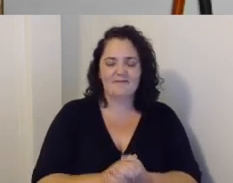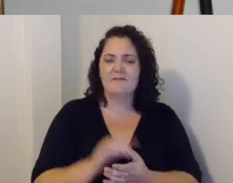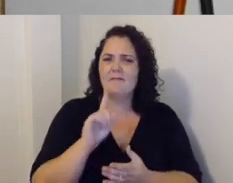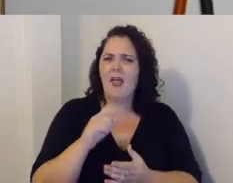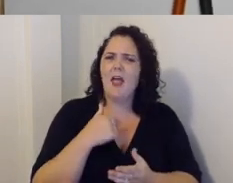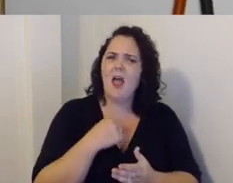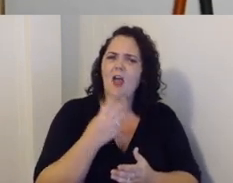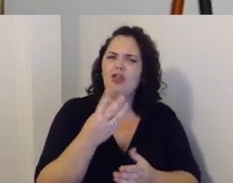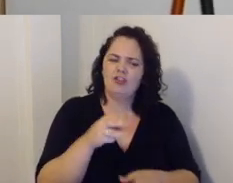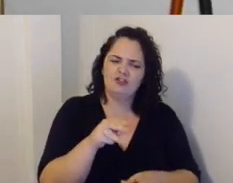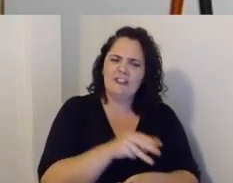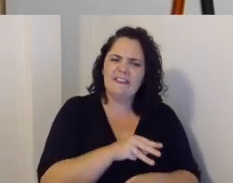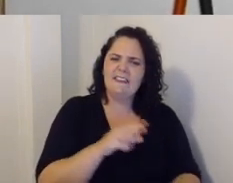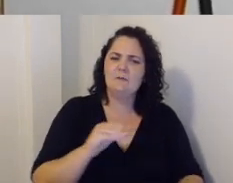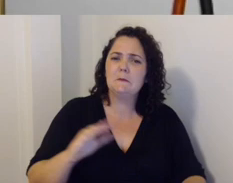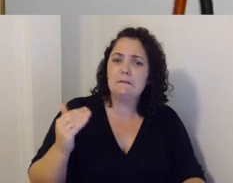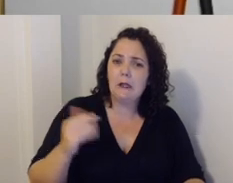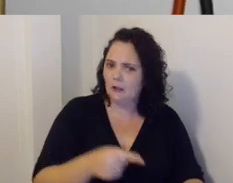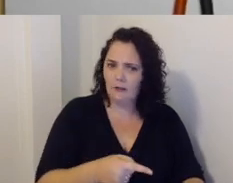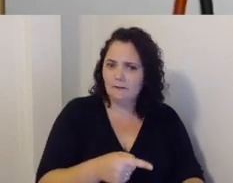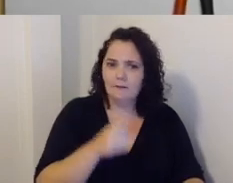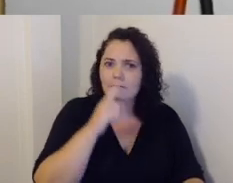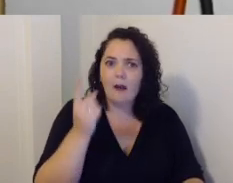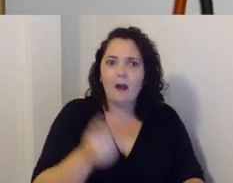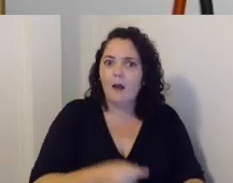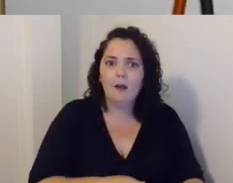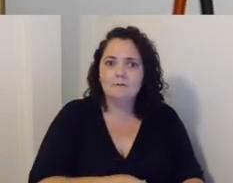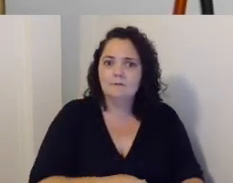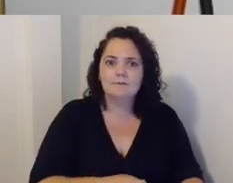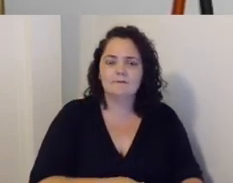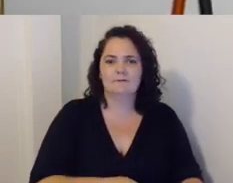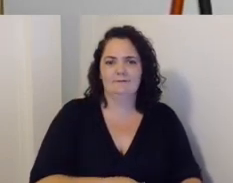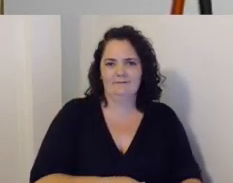to these three strong lines, pressing pressing pressing pressing pressing with my charcoal